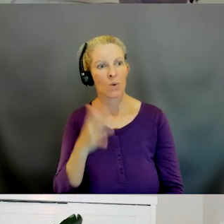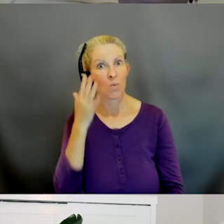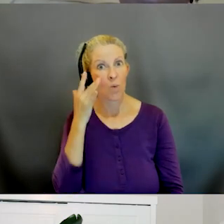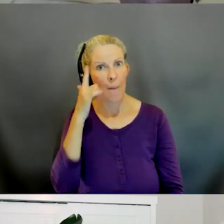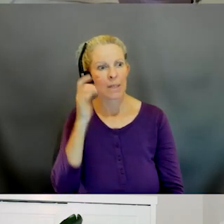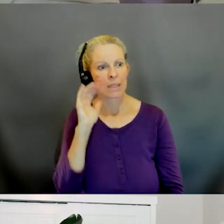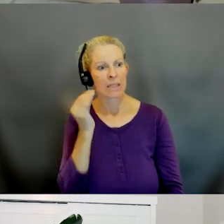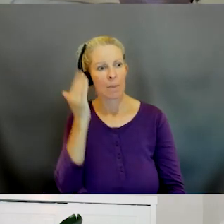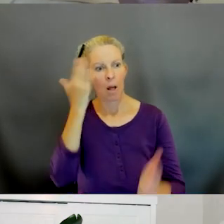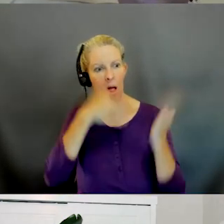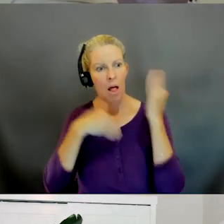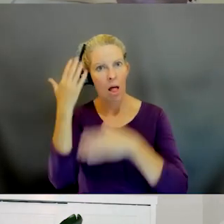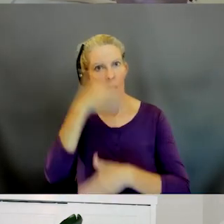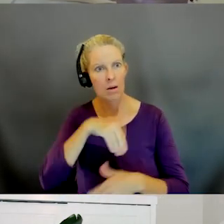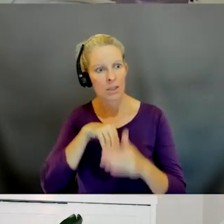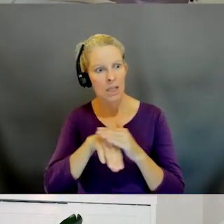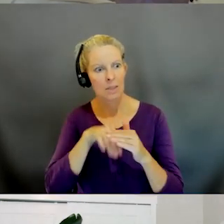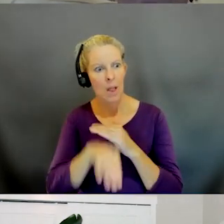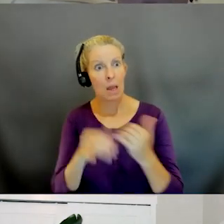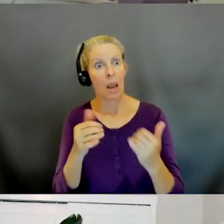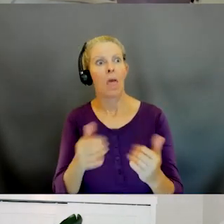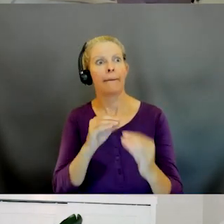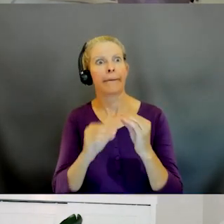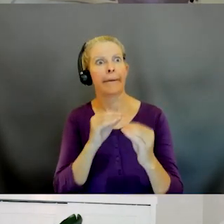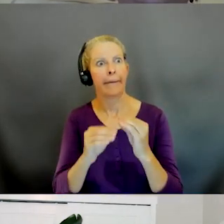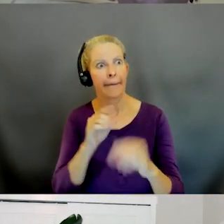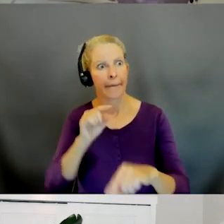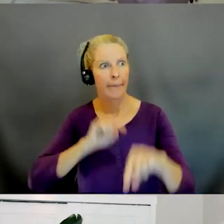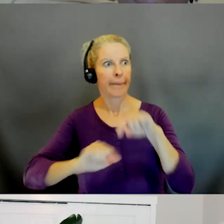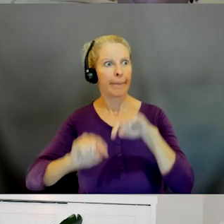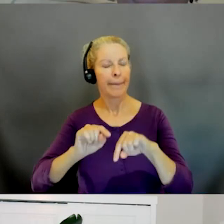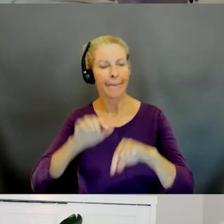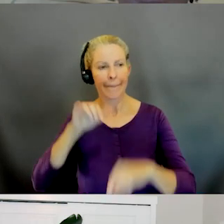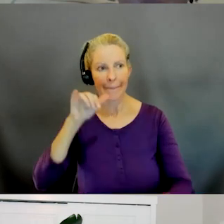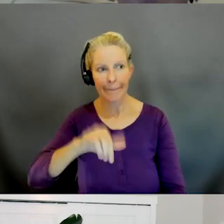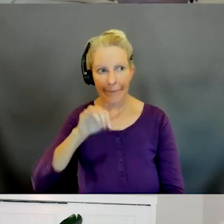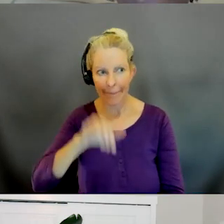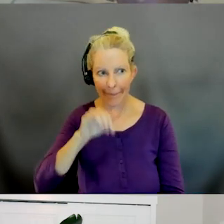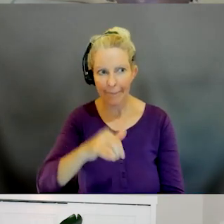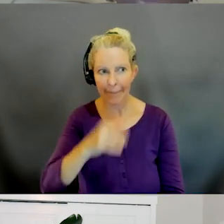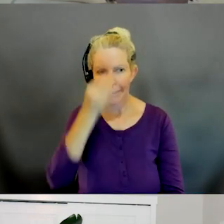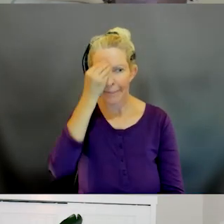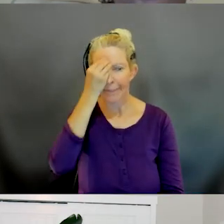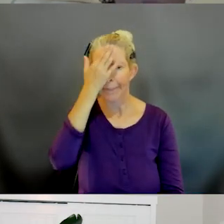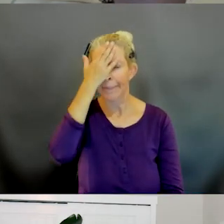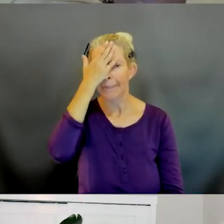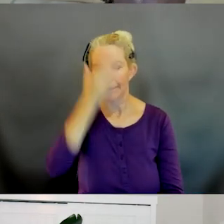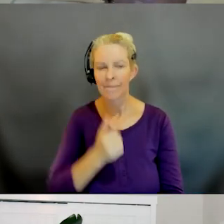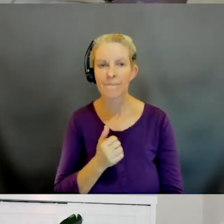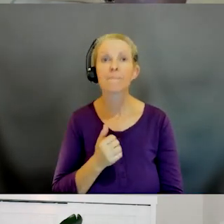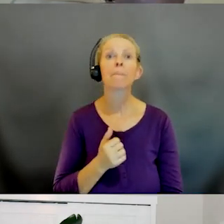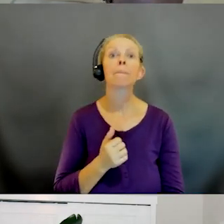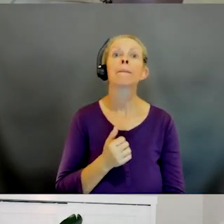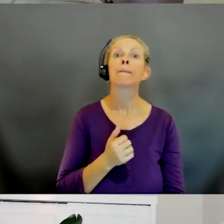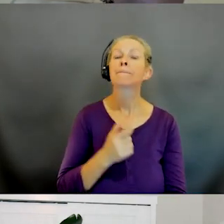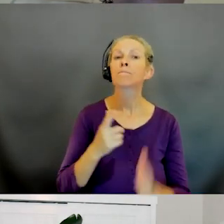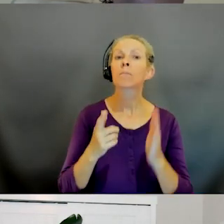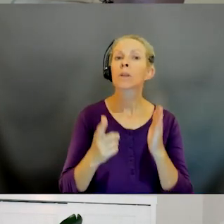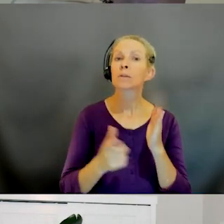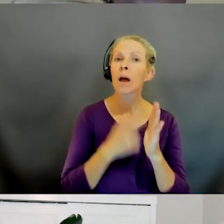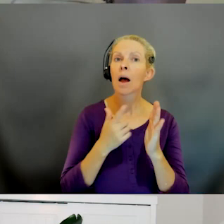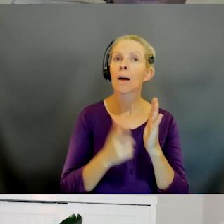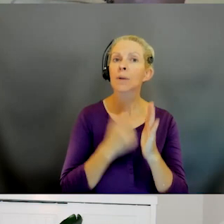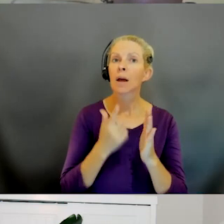from the start. I find that people think they can put a Band-Aid on a problem later on,